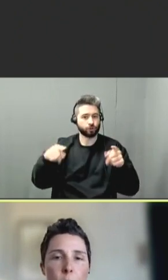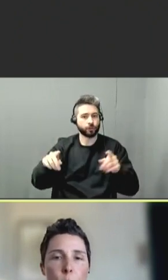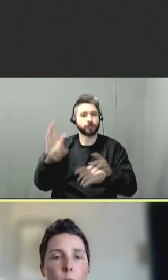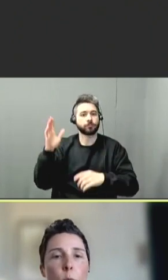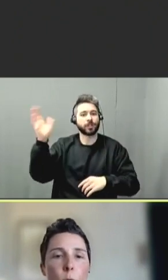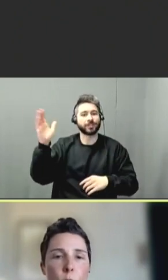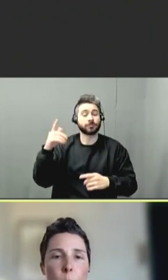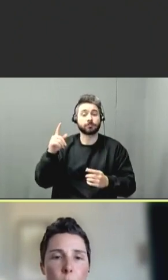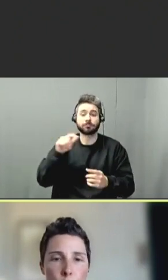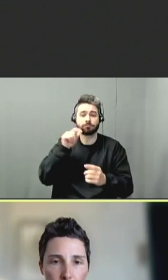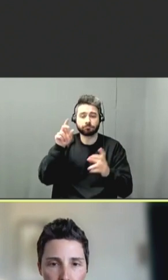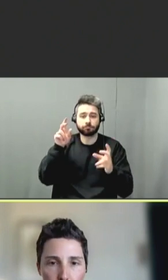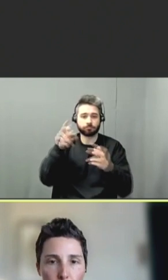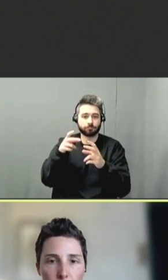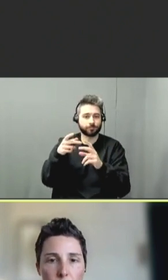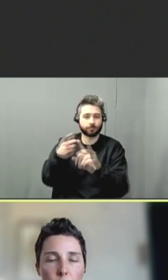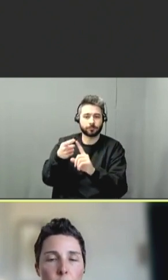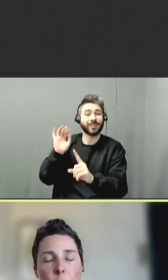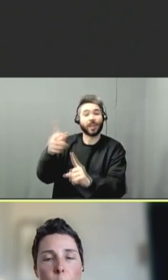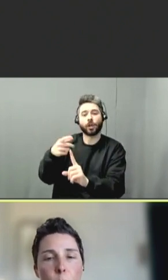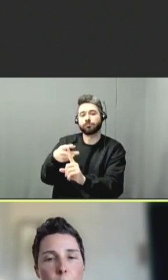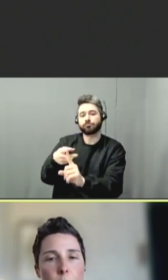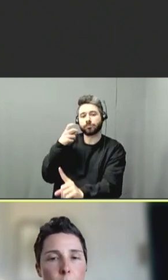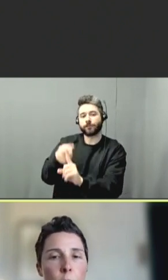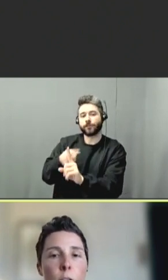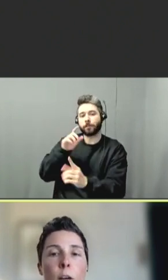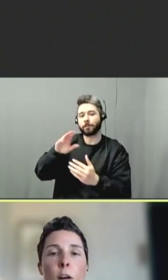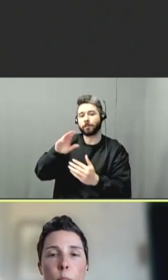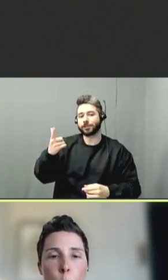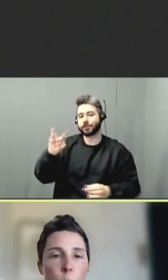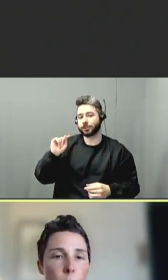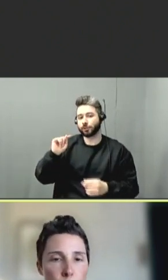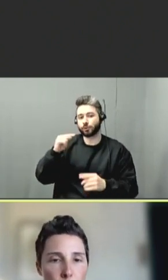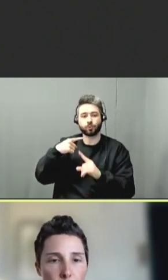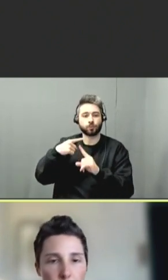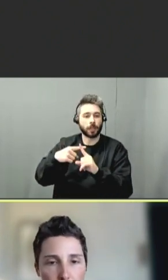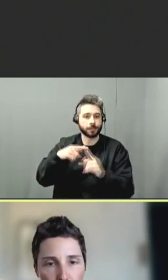they are direct quotes from LGBTQ+ centers and representative of multiple experiences.